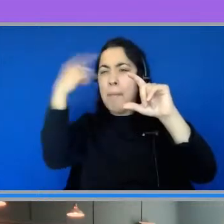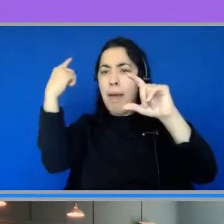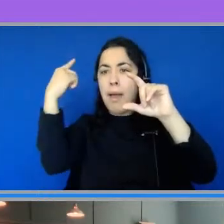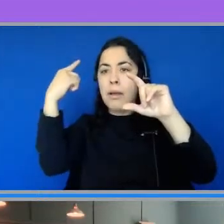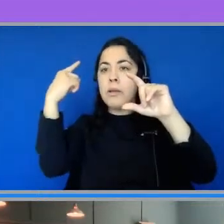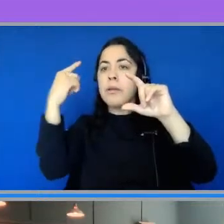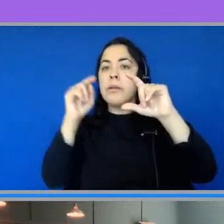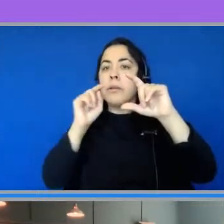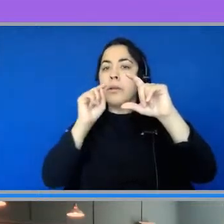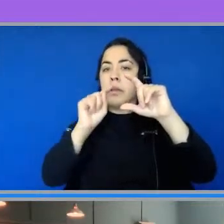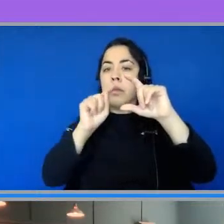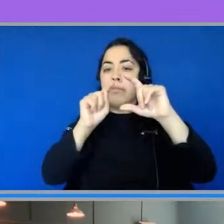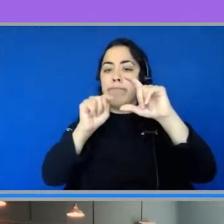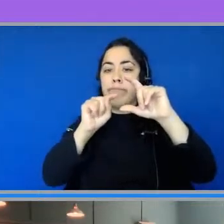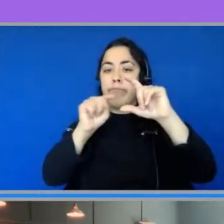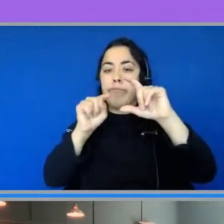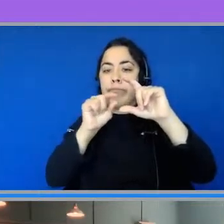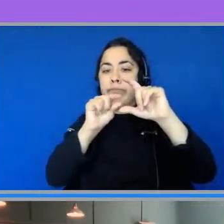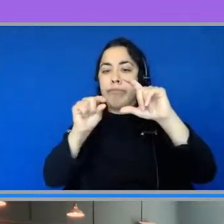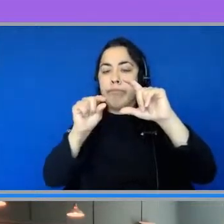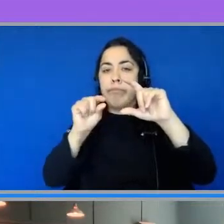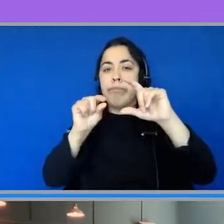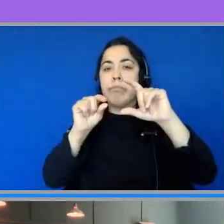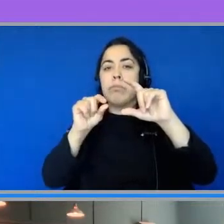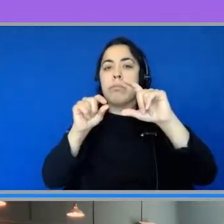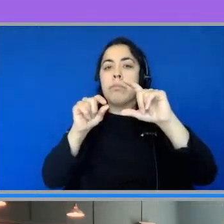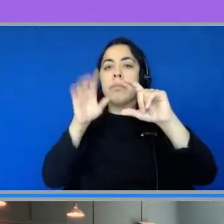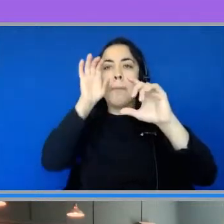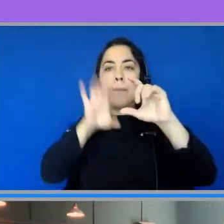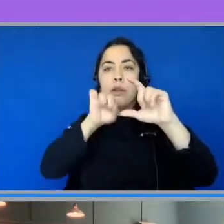white leading icon on top of it, and a white text label that says